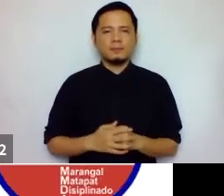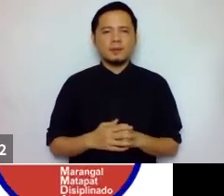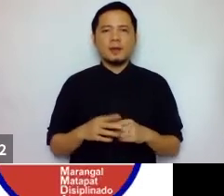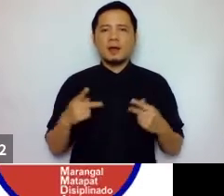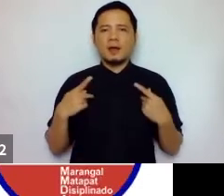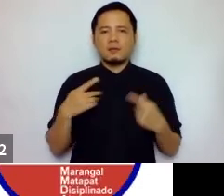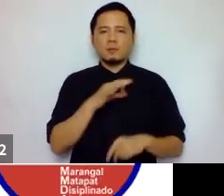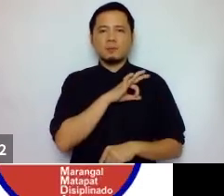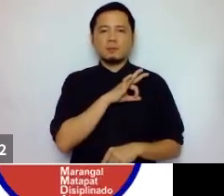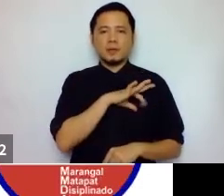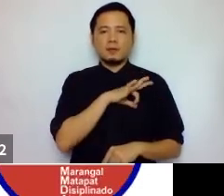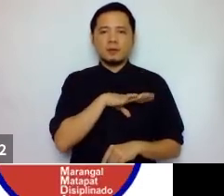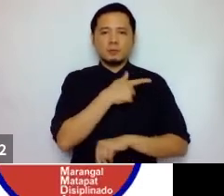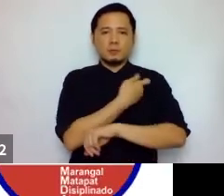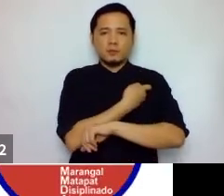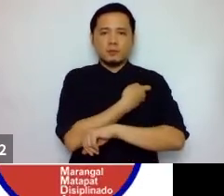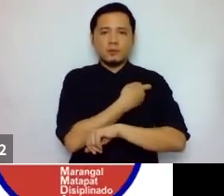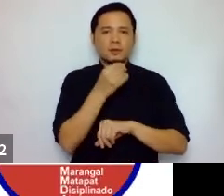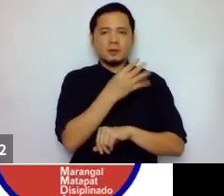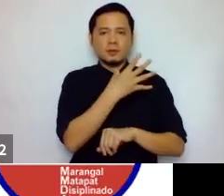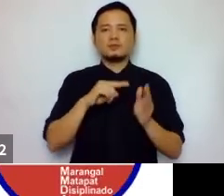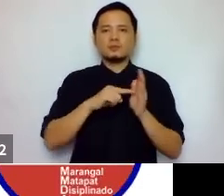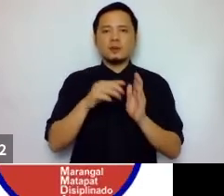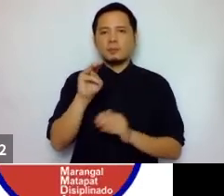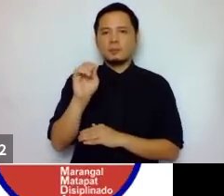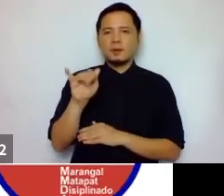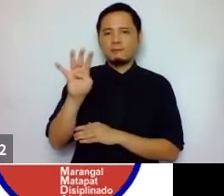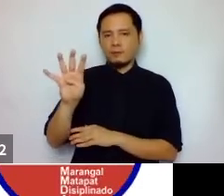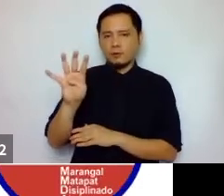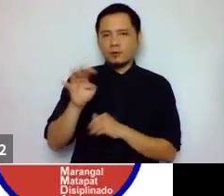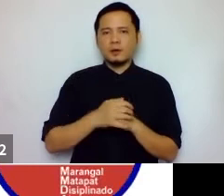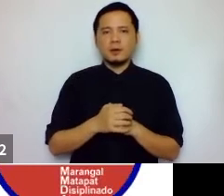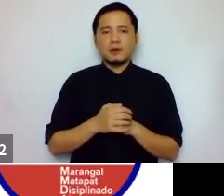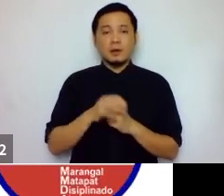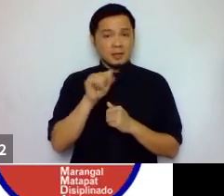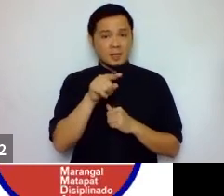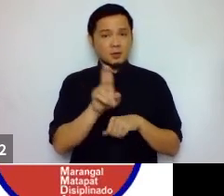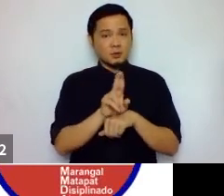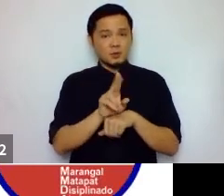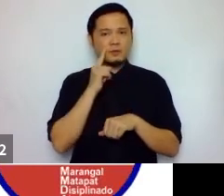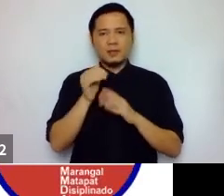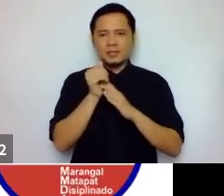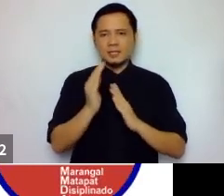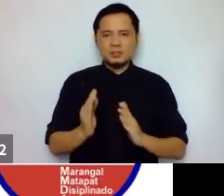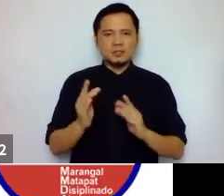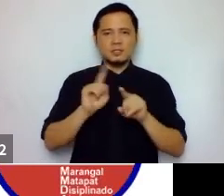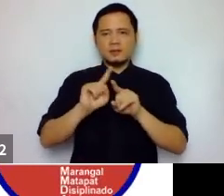This started last May 4 and it is a platform for our leaders in the different LGUs.